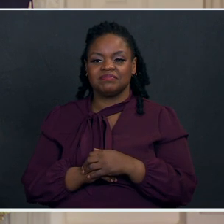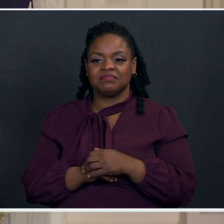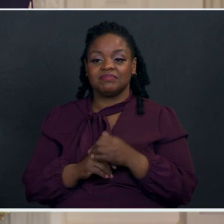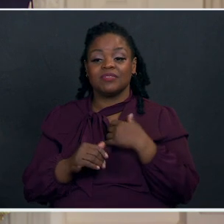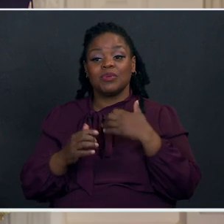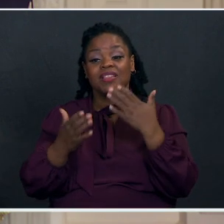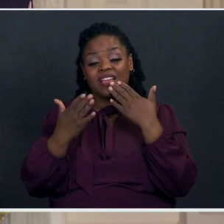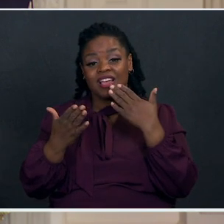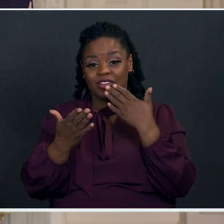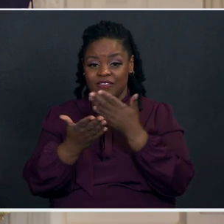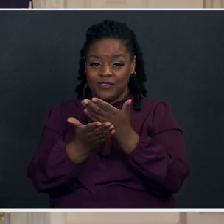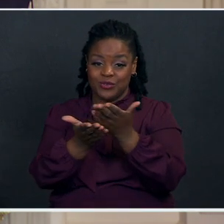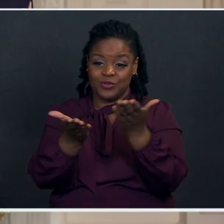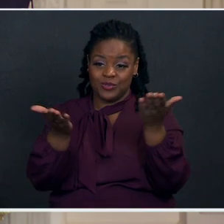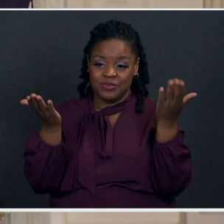I'm going to go over and sign that now.